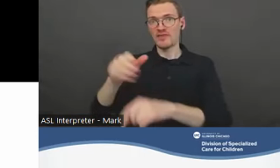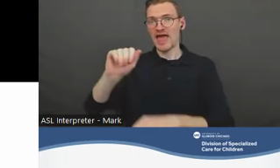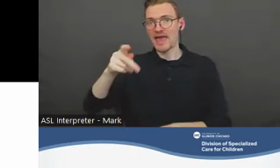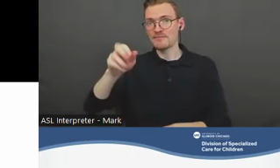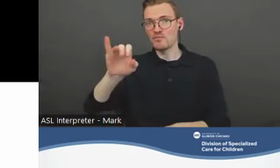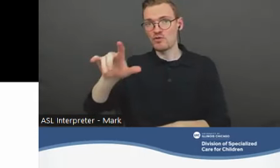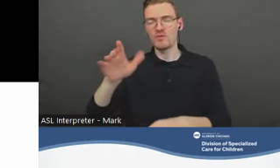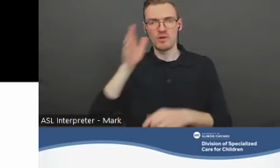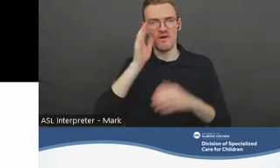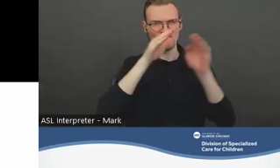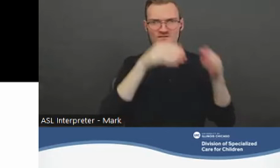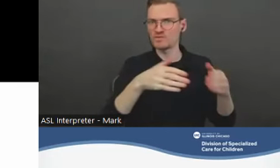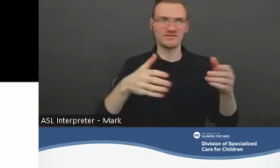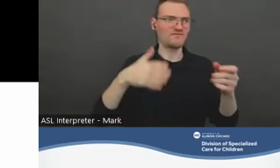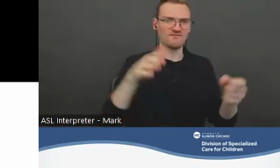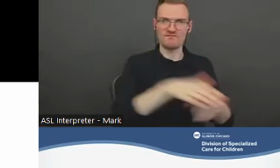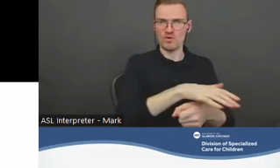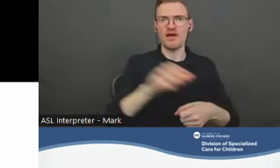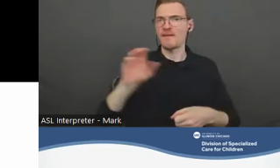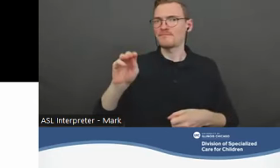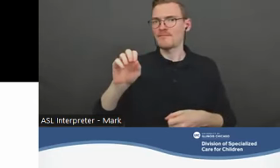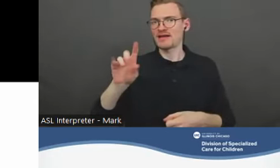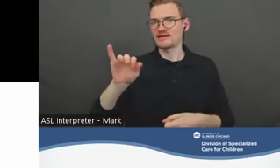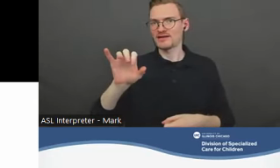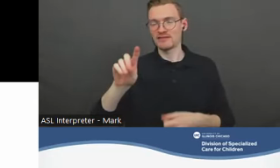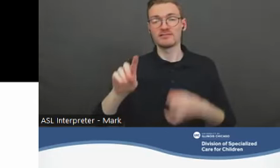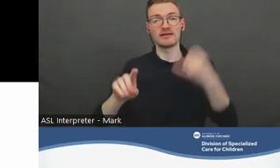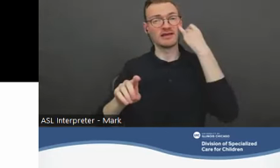like to learn more about Medicaid we would love for you to register for that training.